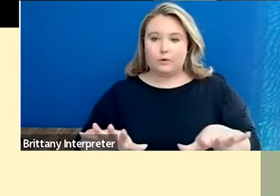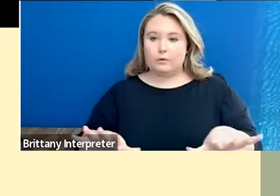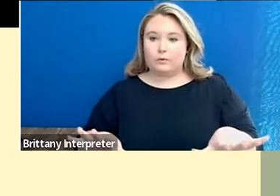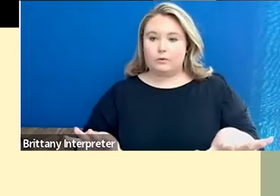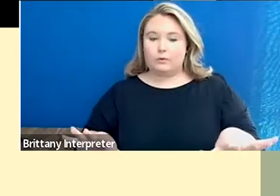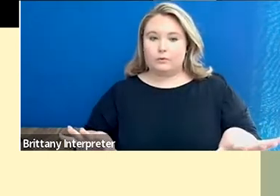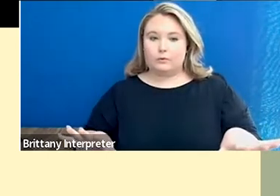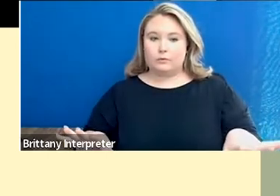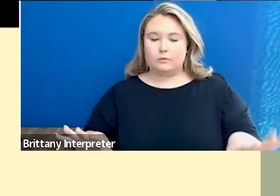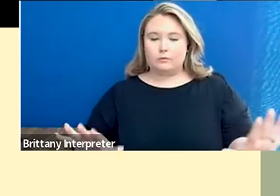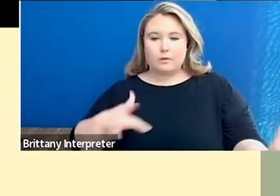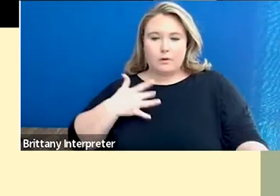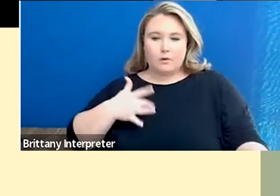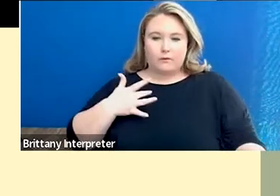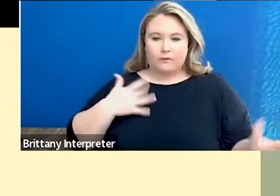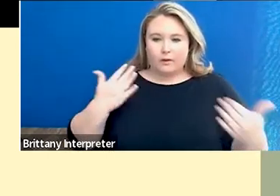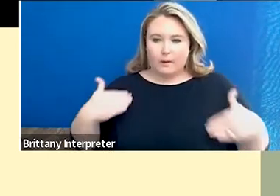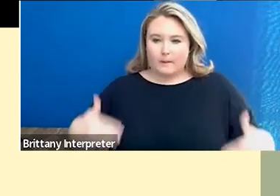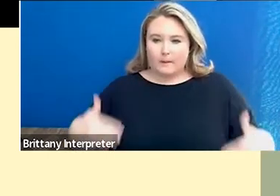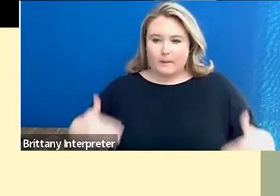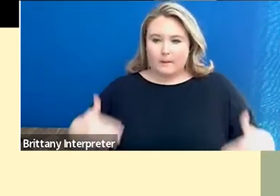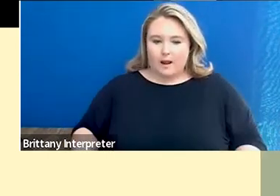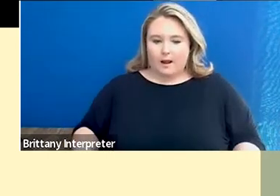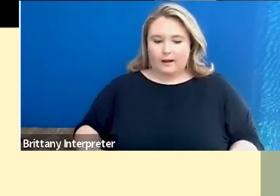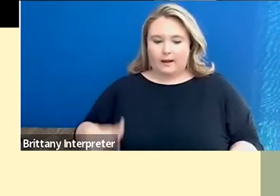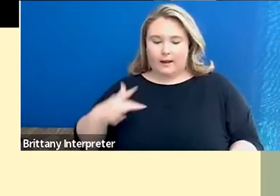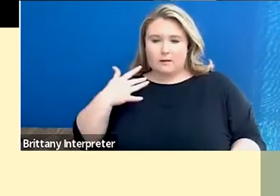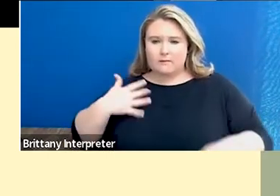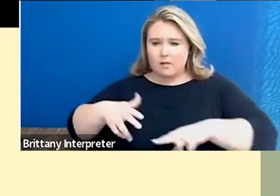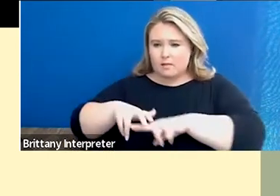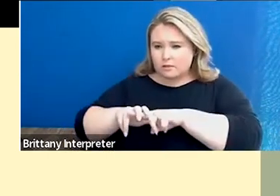and feel your body in the chair or seat that you are in.